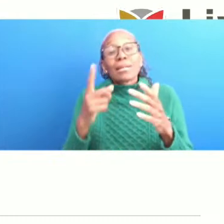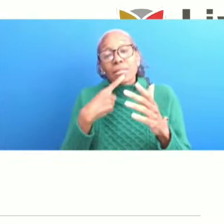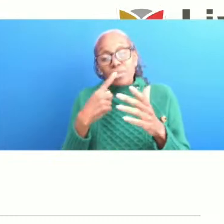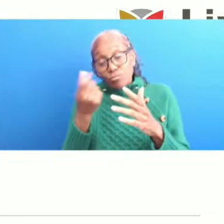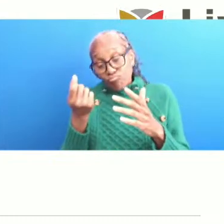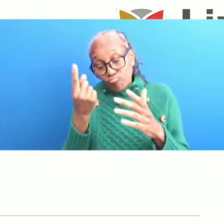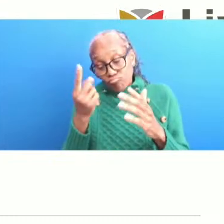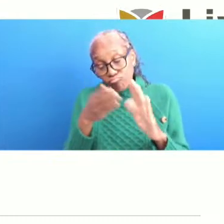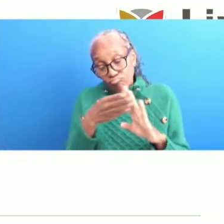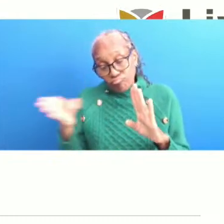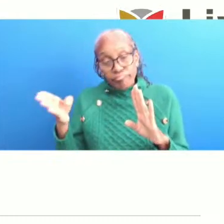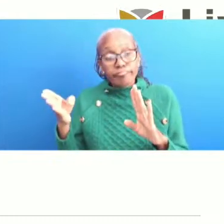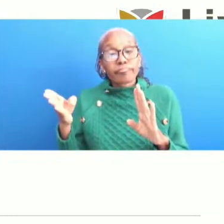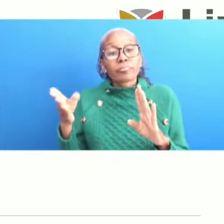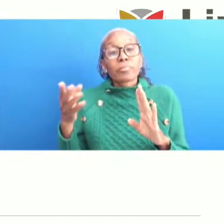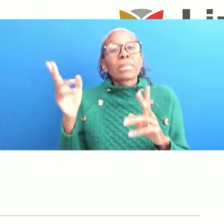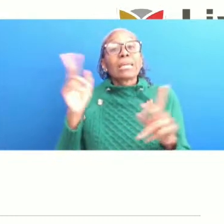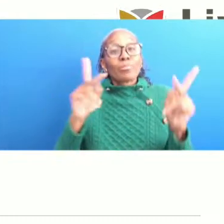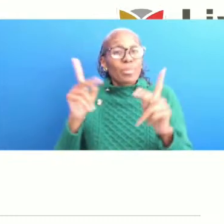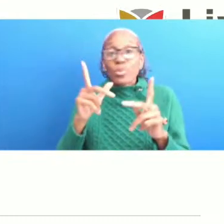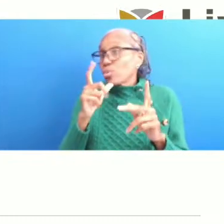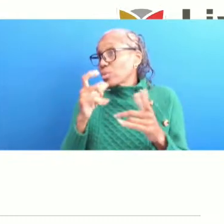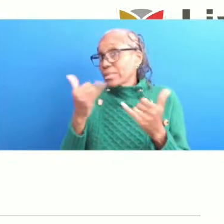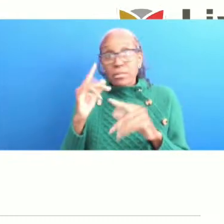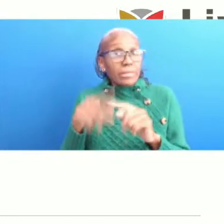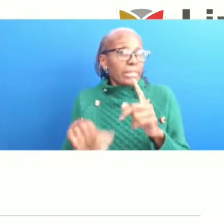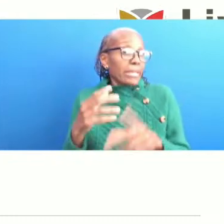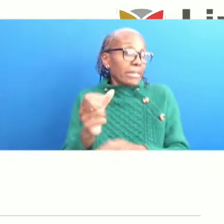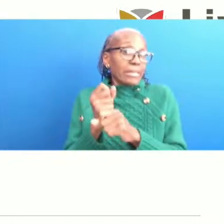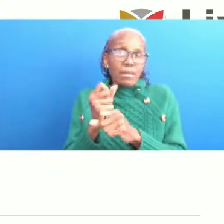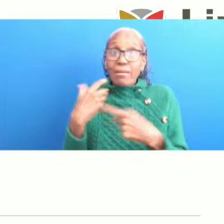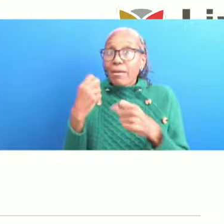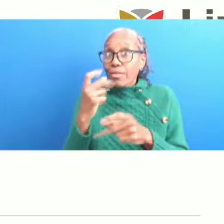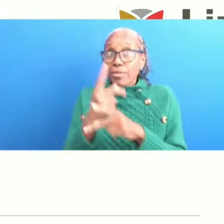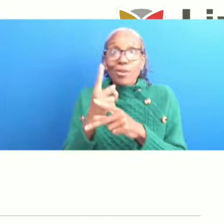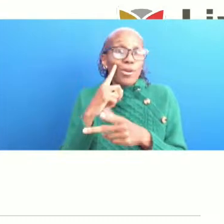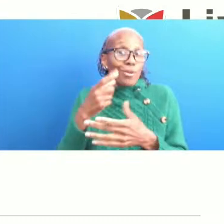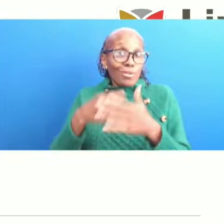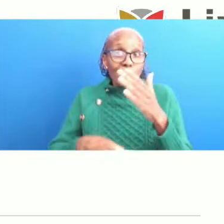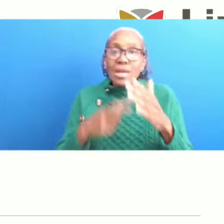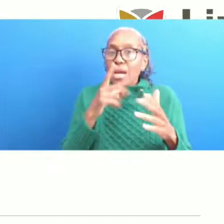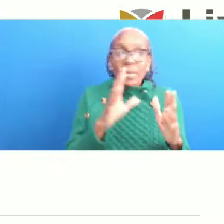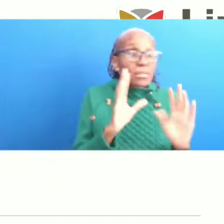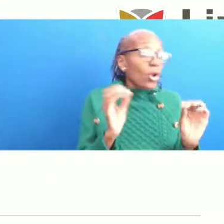GET HEALTH CARE BECAUSE OF COST THAT'S THAT WE STILL HAVE YOU